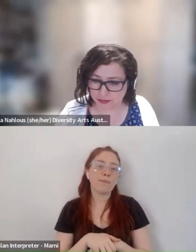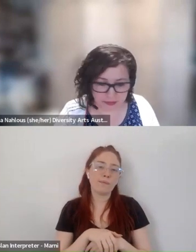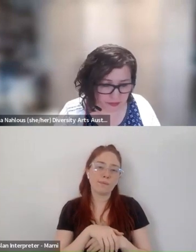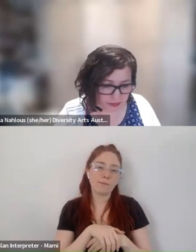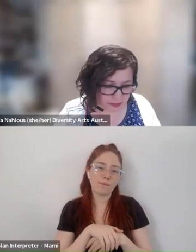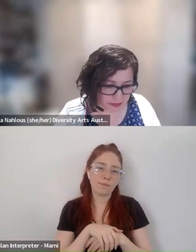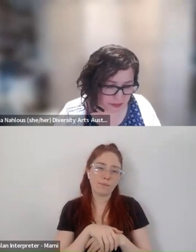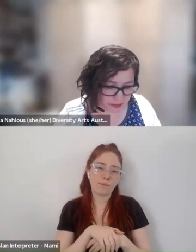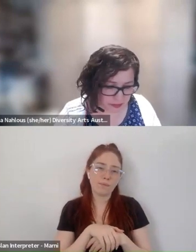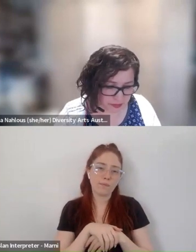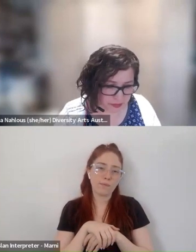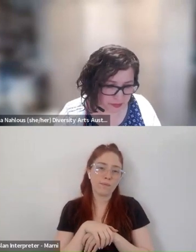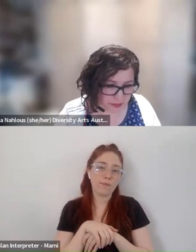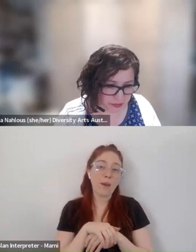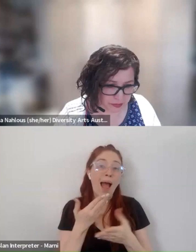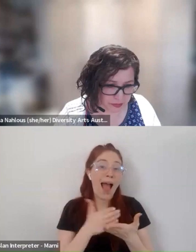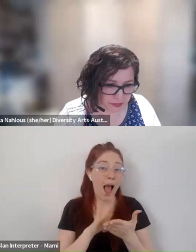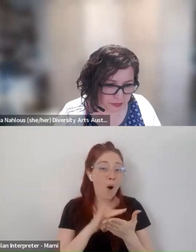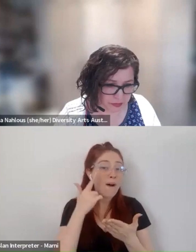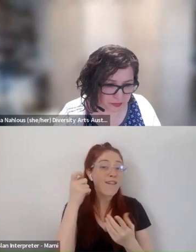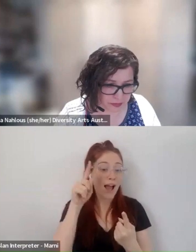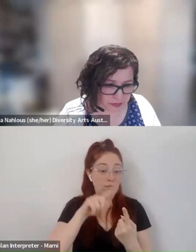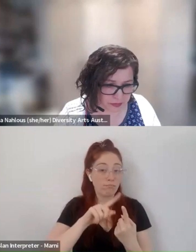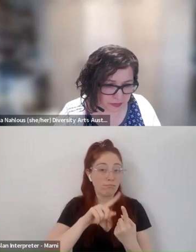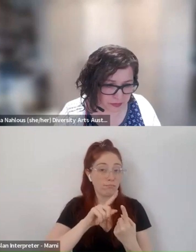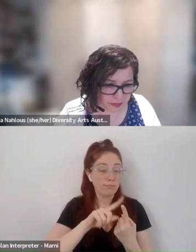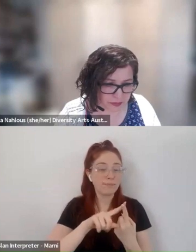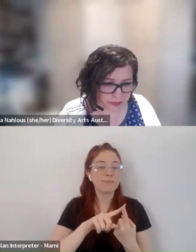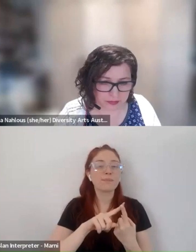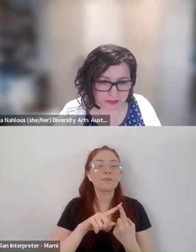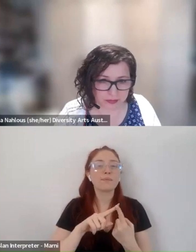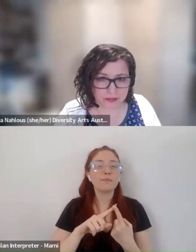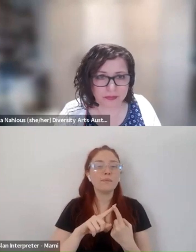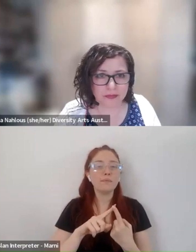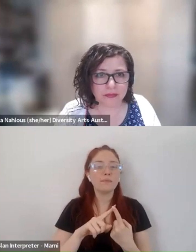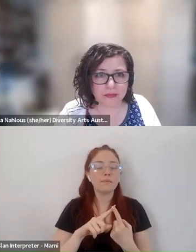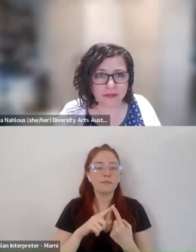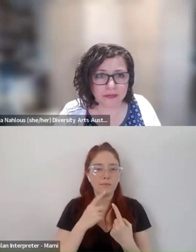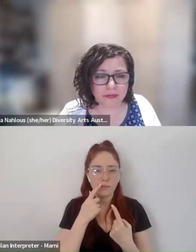knew about her was because when we were at a particular big